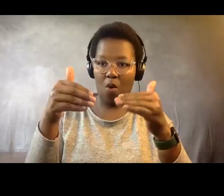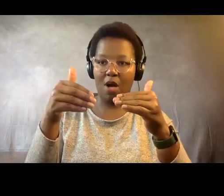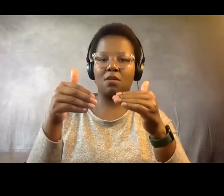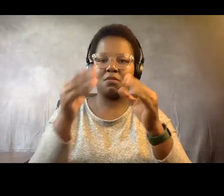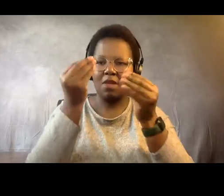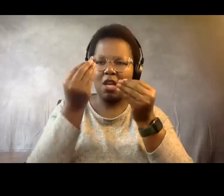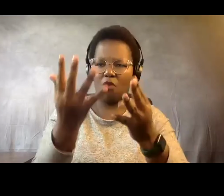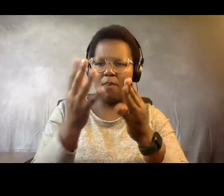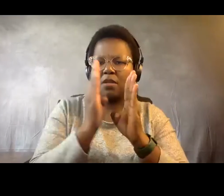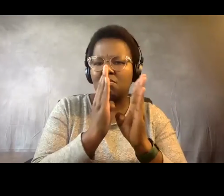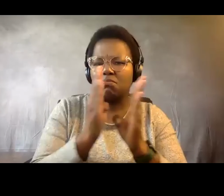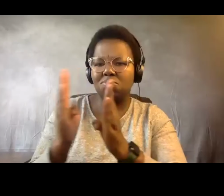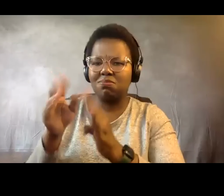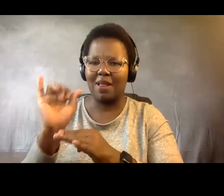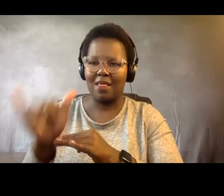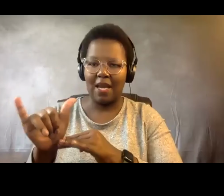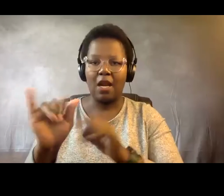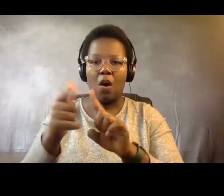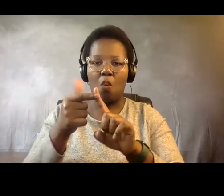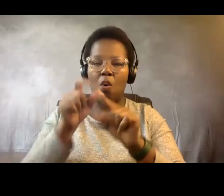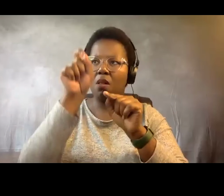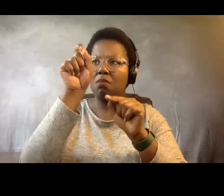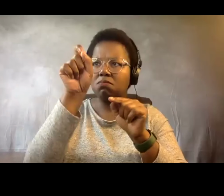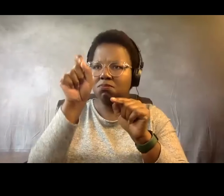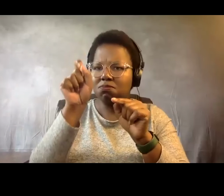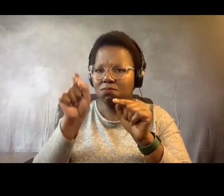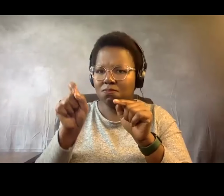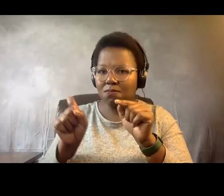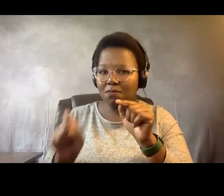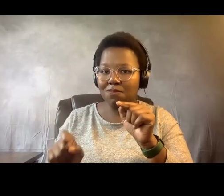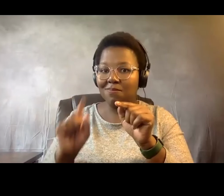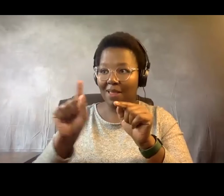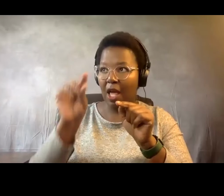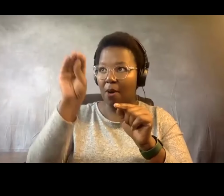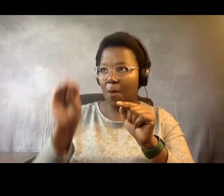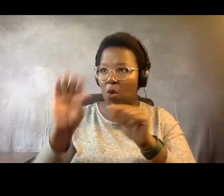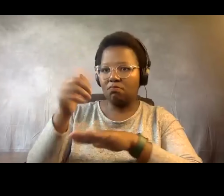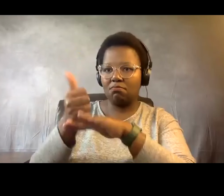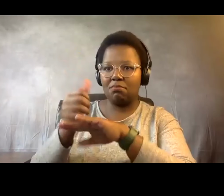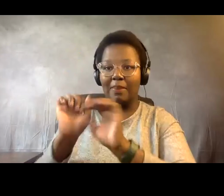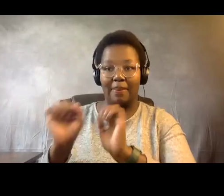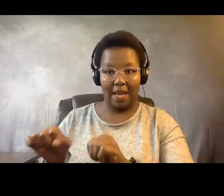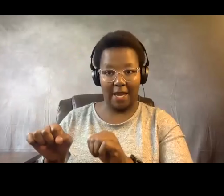that that will help you put the little dots under little areas. And then here for my form